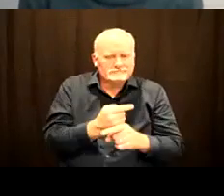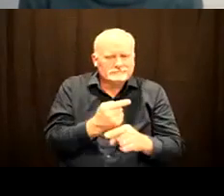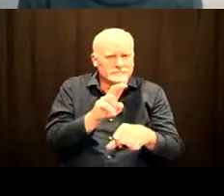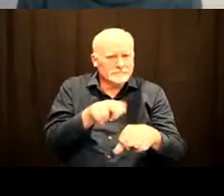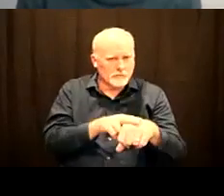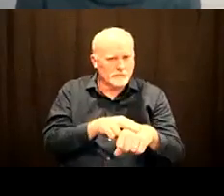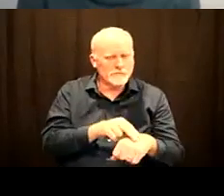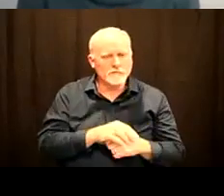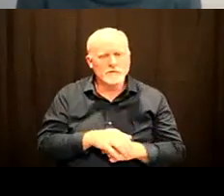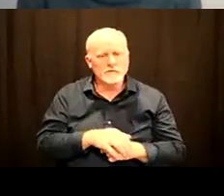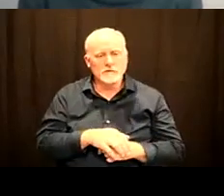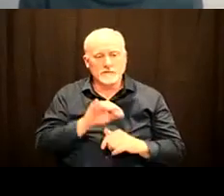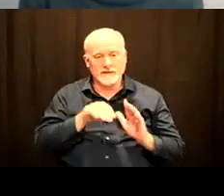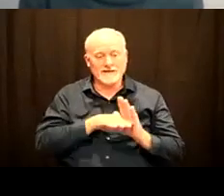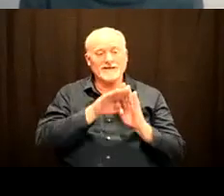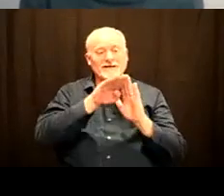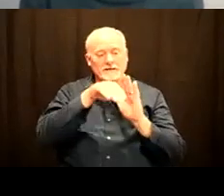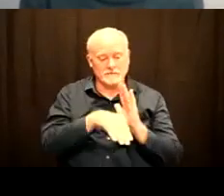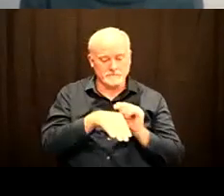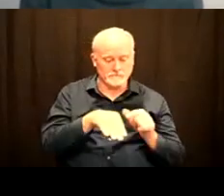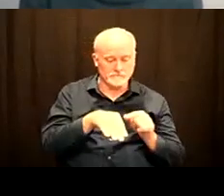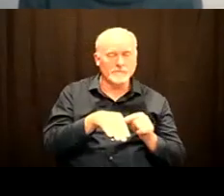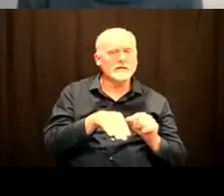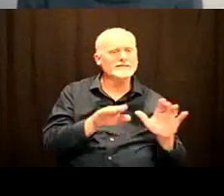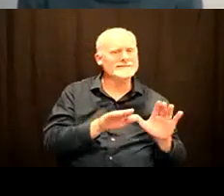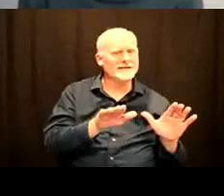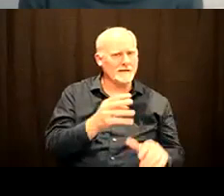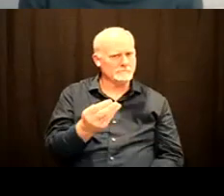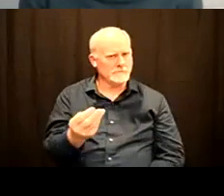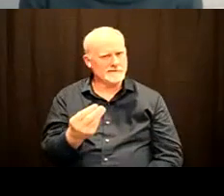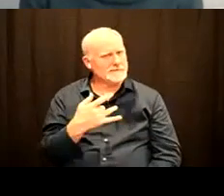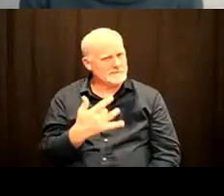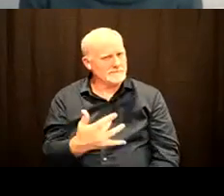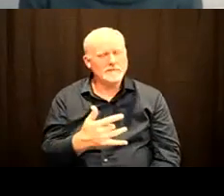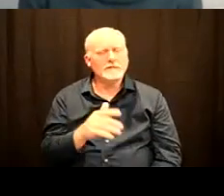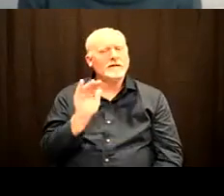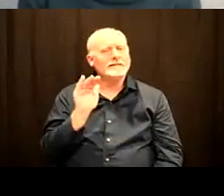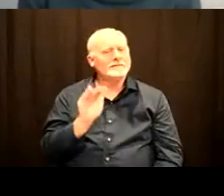those dips are typically sundays and mondays because less testing is done on saturdays